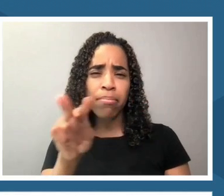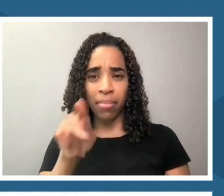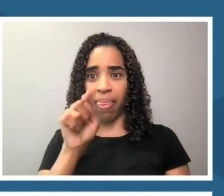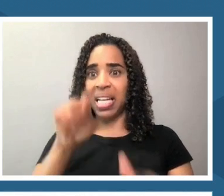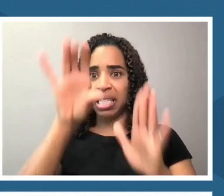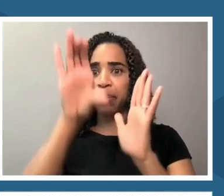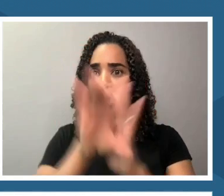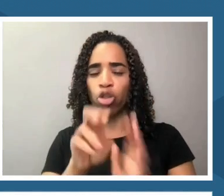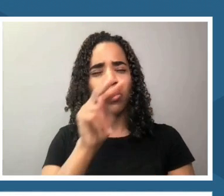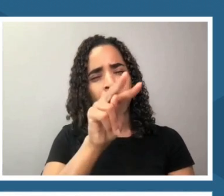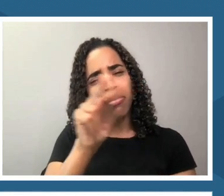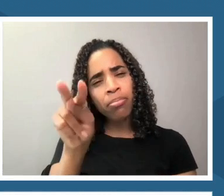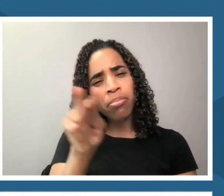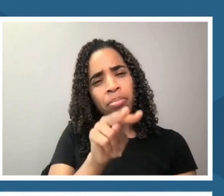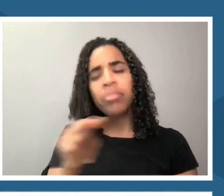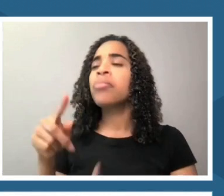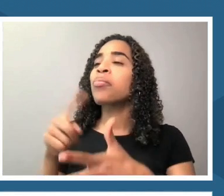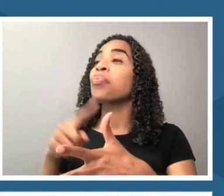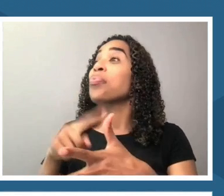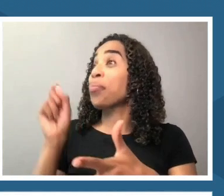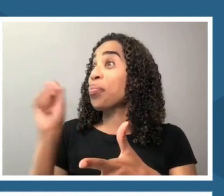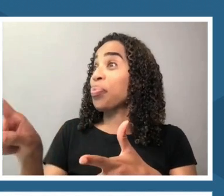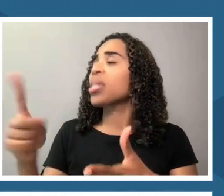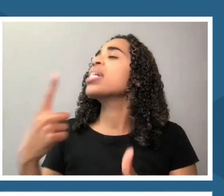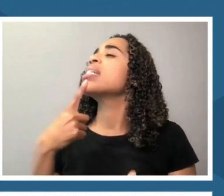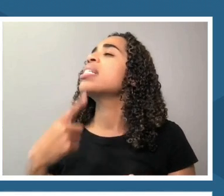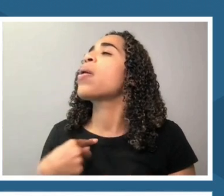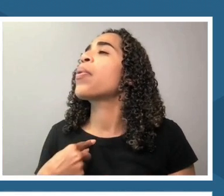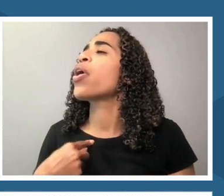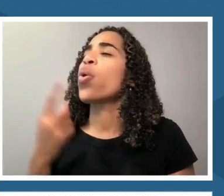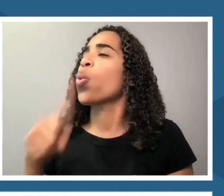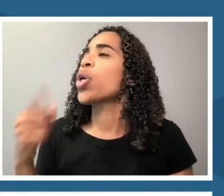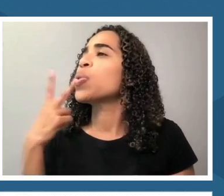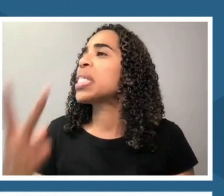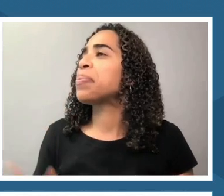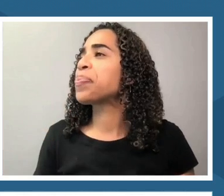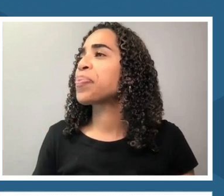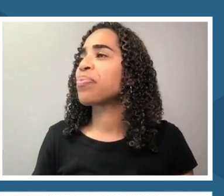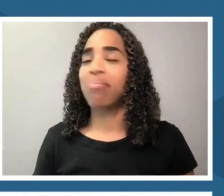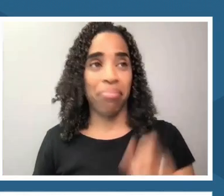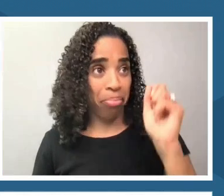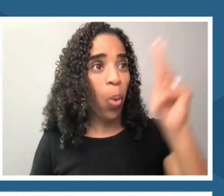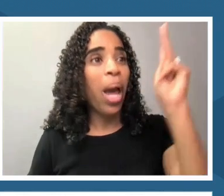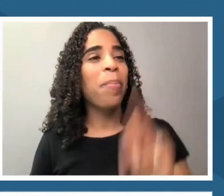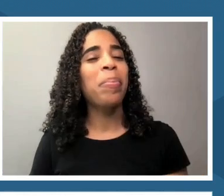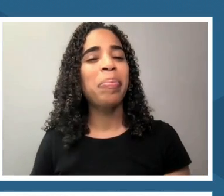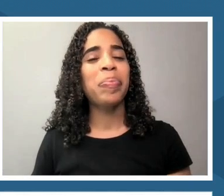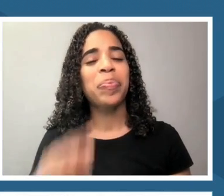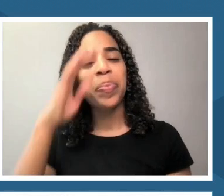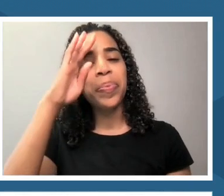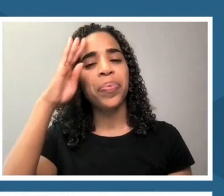then the first question andrea to you can you tell me what you see okay